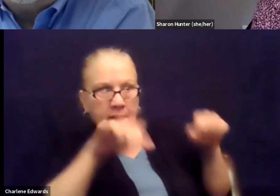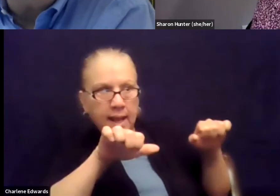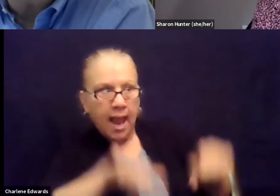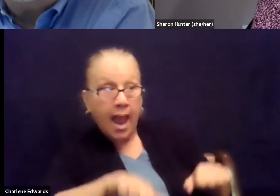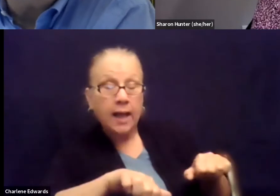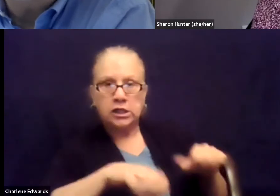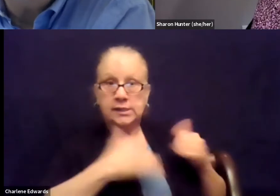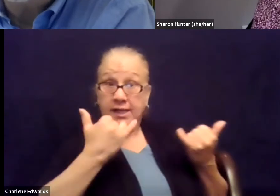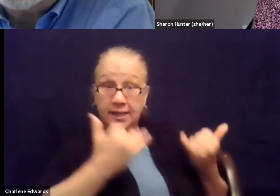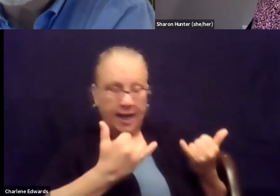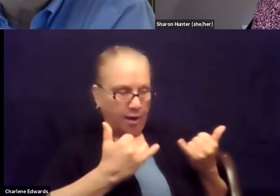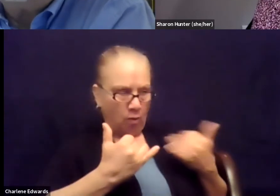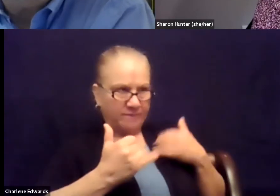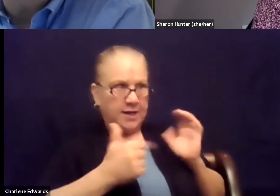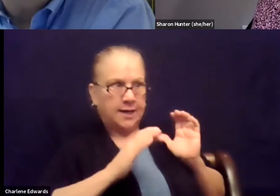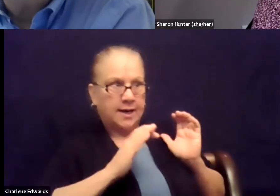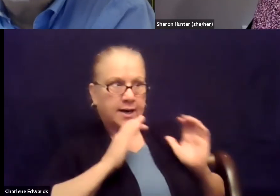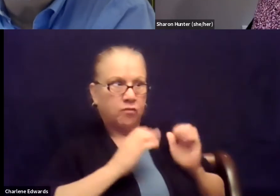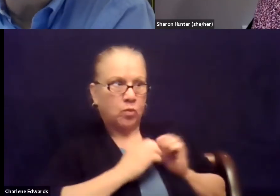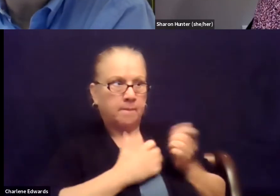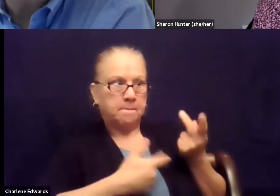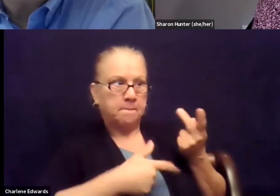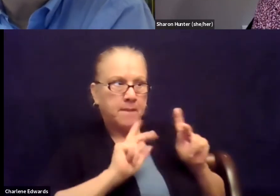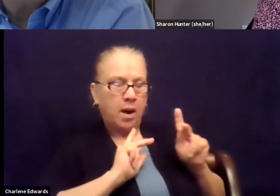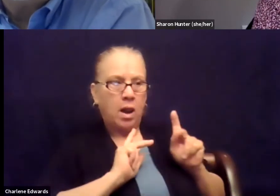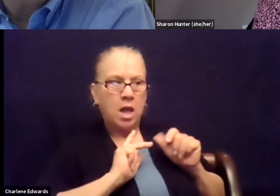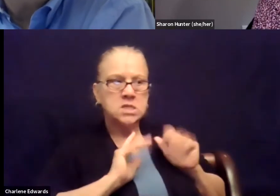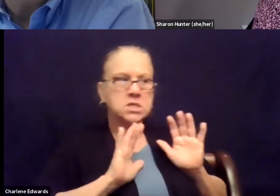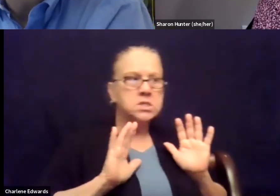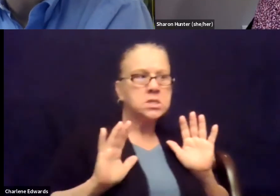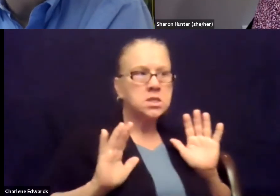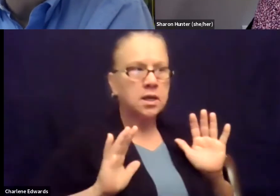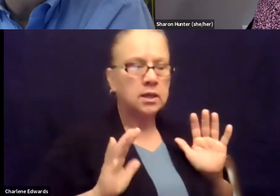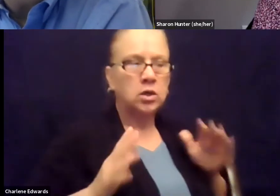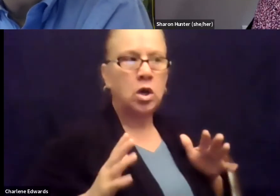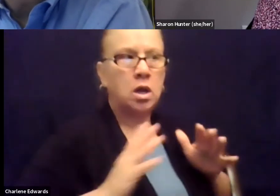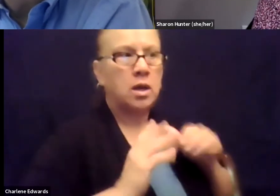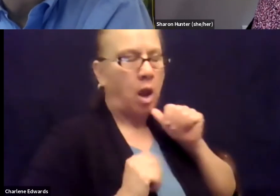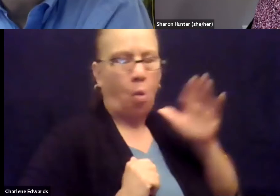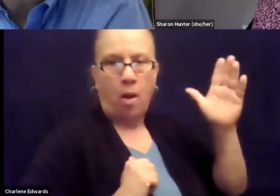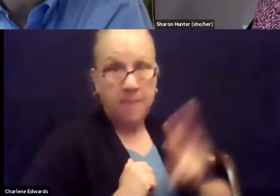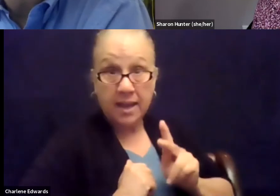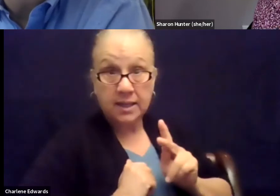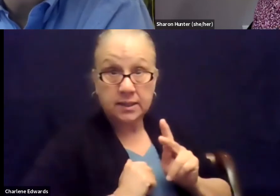have conversations, especially with people who are cautious, because you don't know